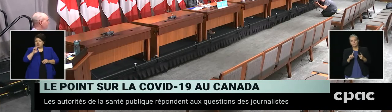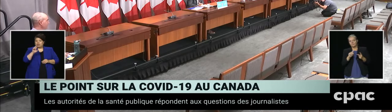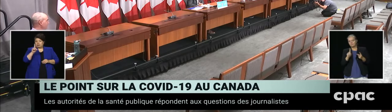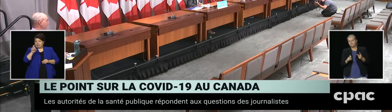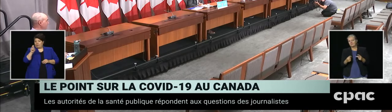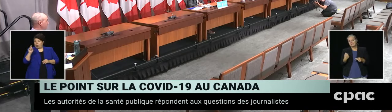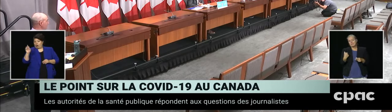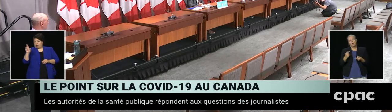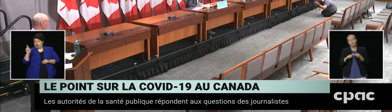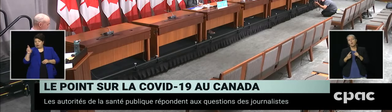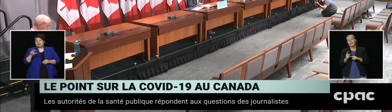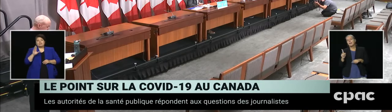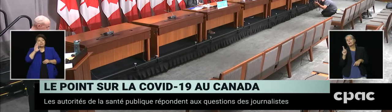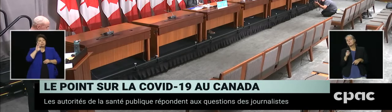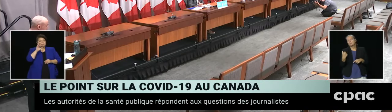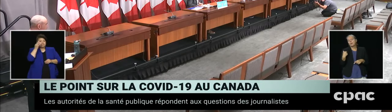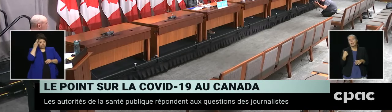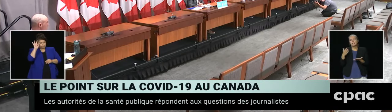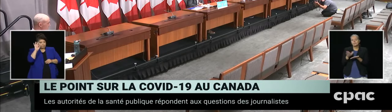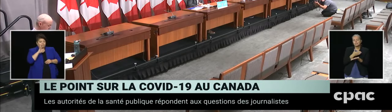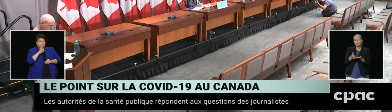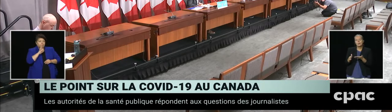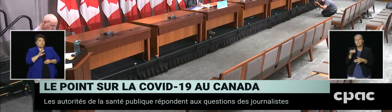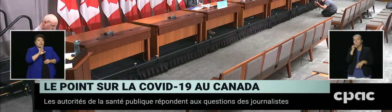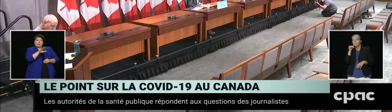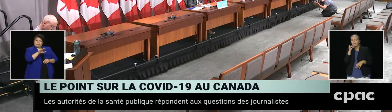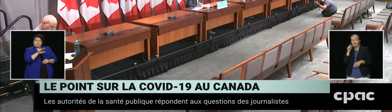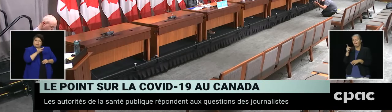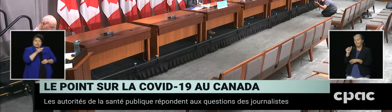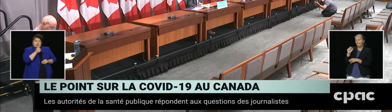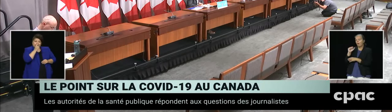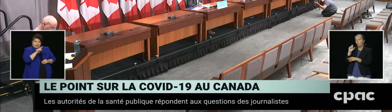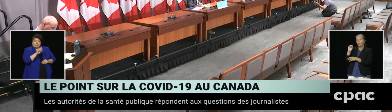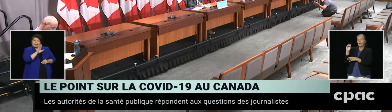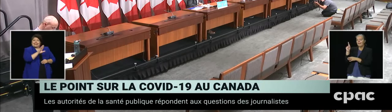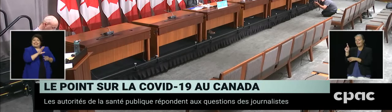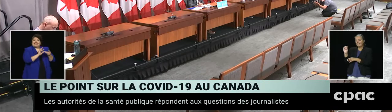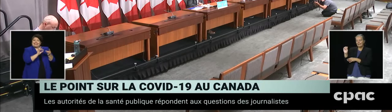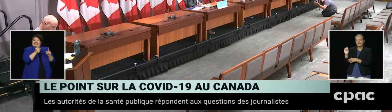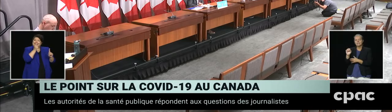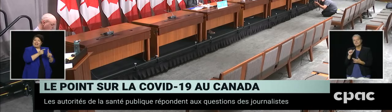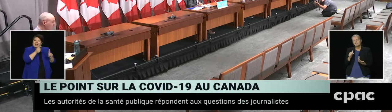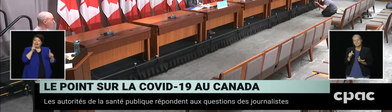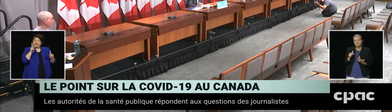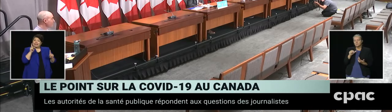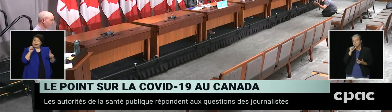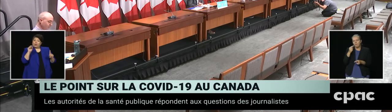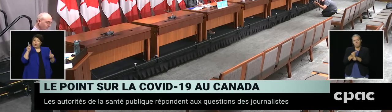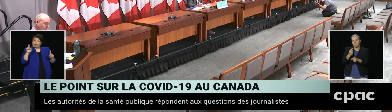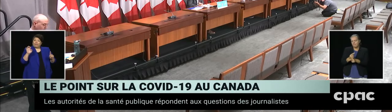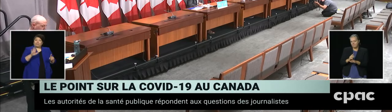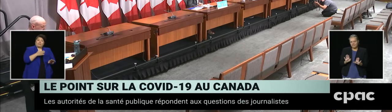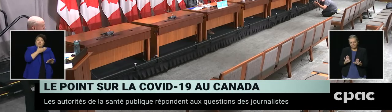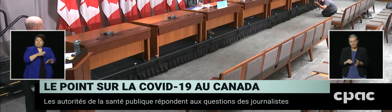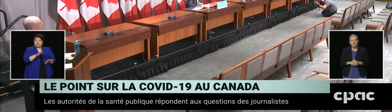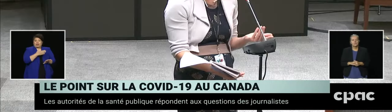[ Speaking French ] [Voice of Interpreter]: I'D